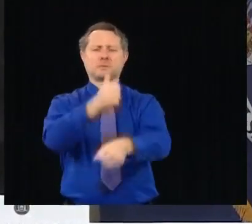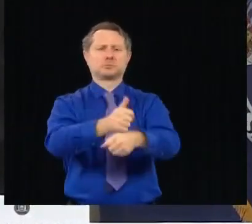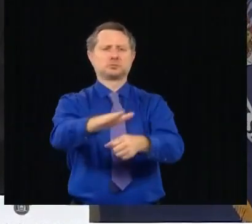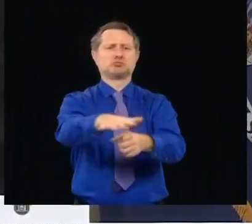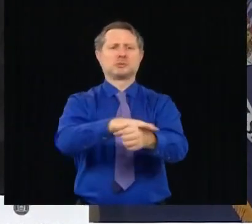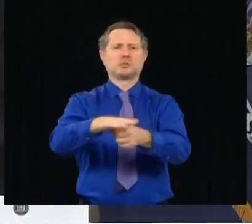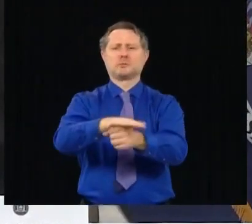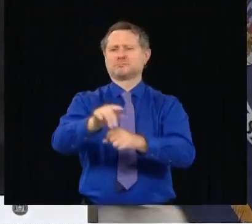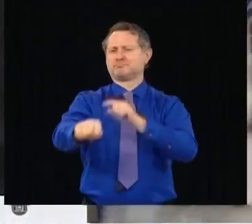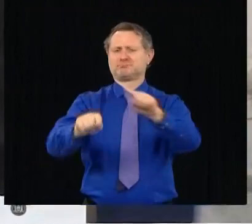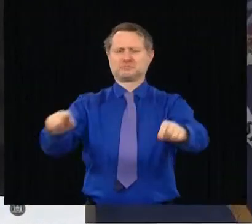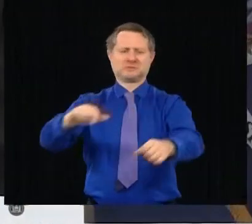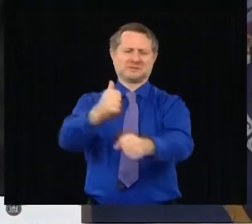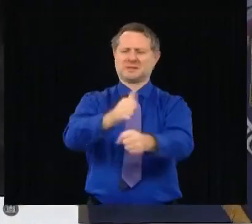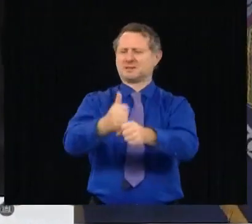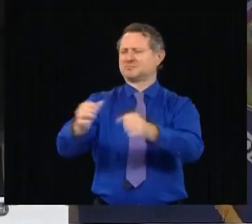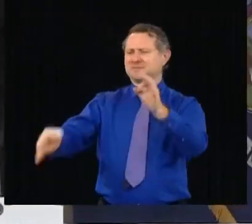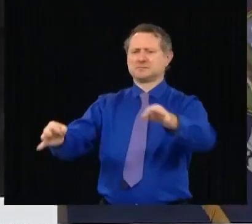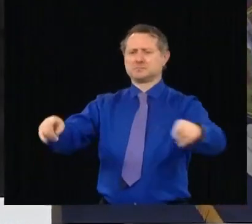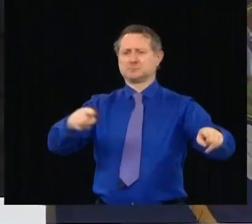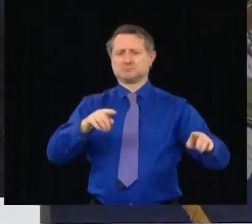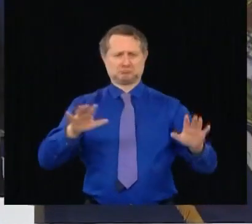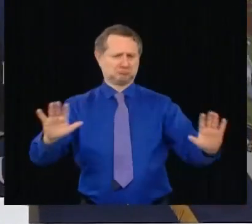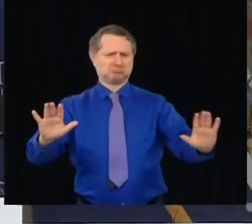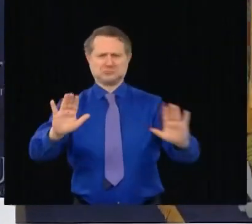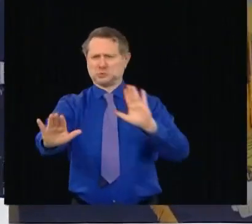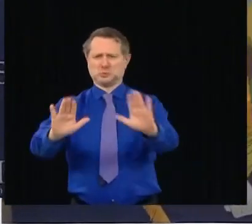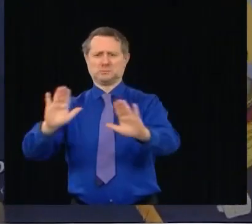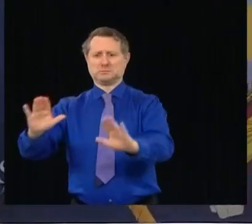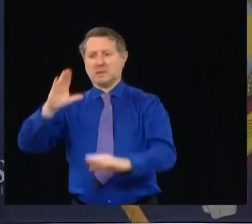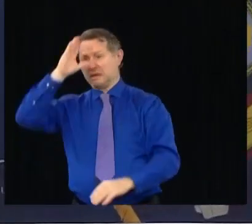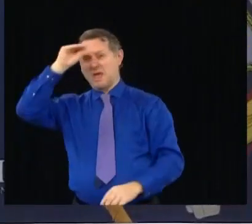DANCE LESSONS. SAME THING, THEY WILL ALL